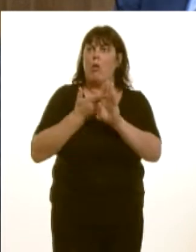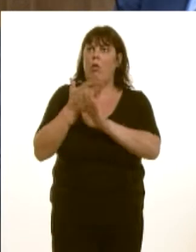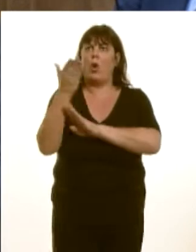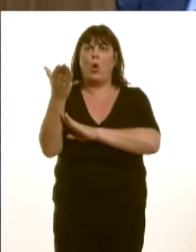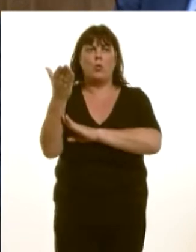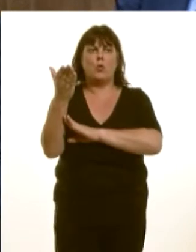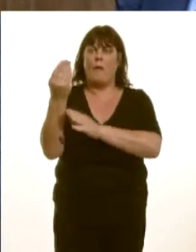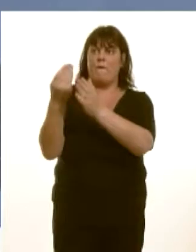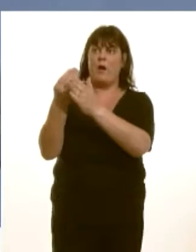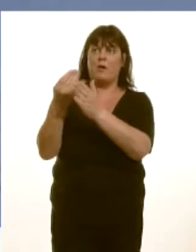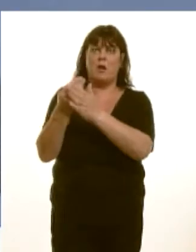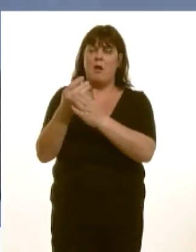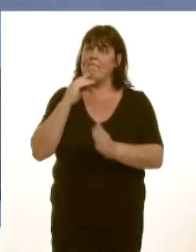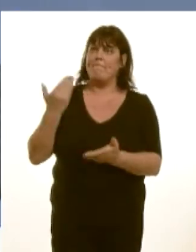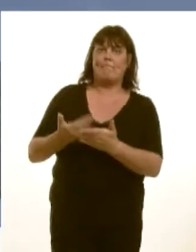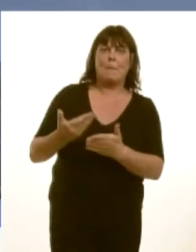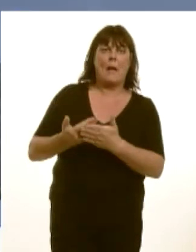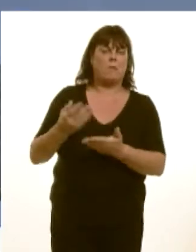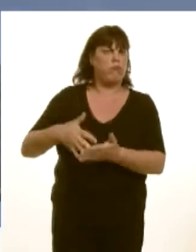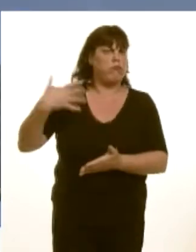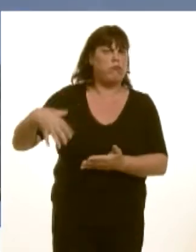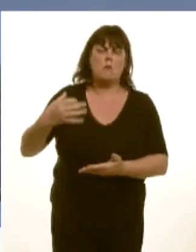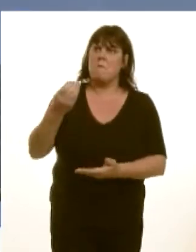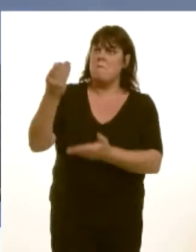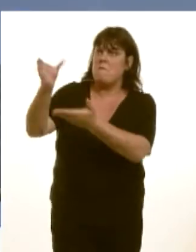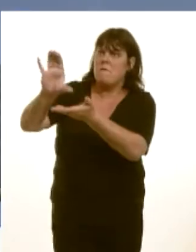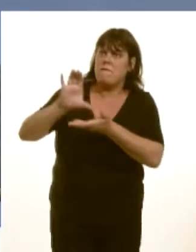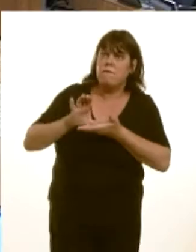Therefore, in fact, what the cancer drugs fund is doing is paying pharmaceutical companies